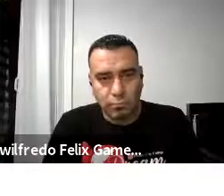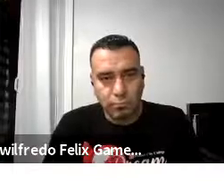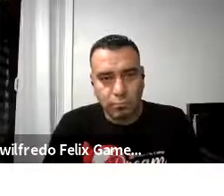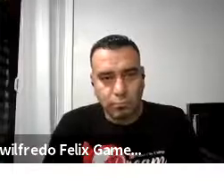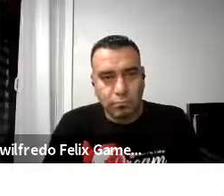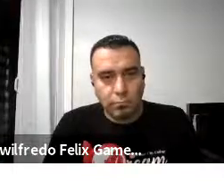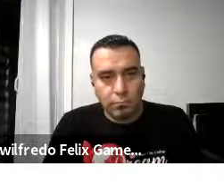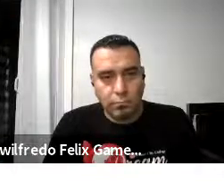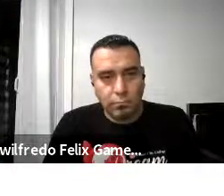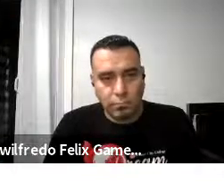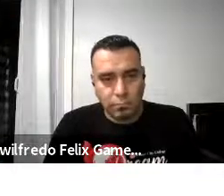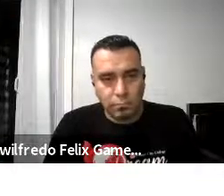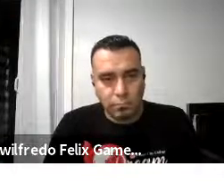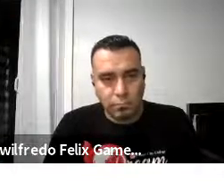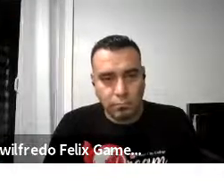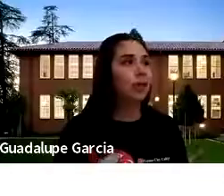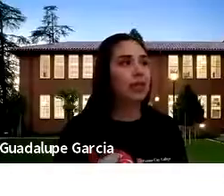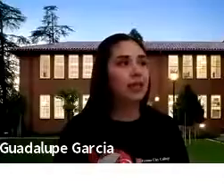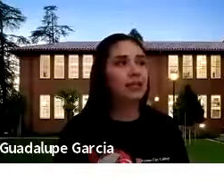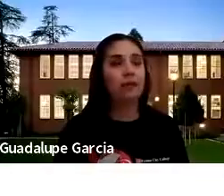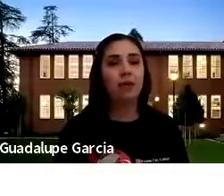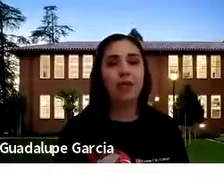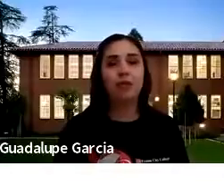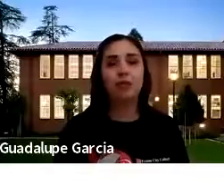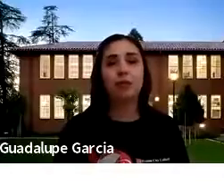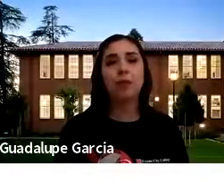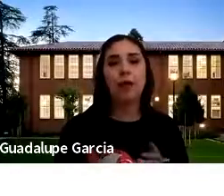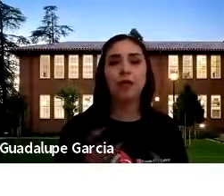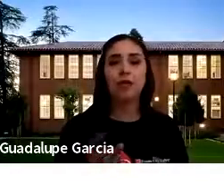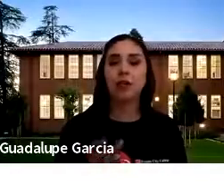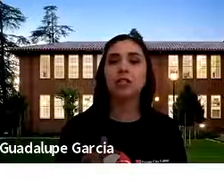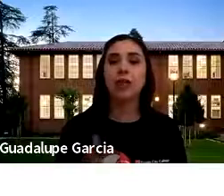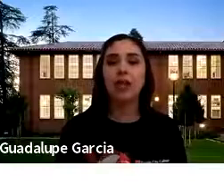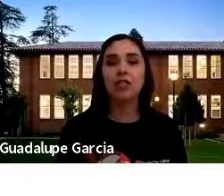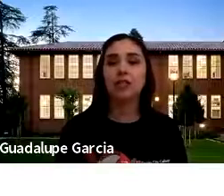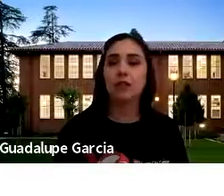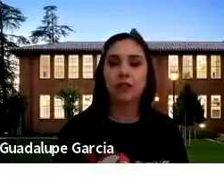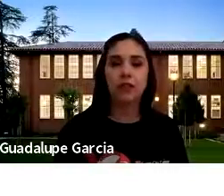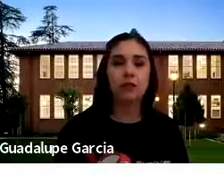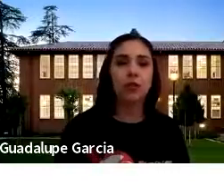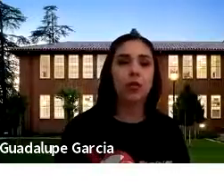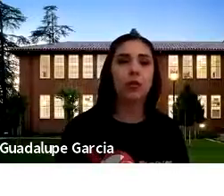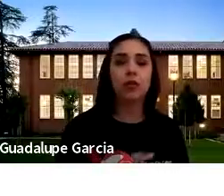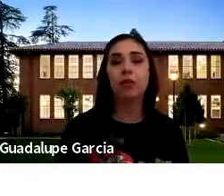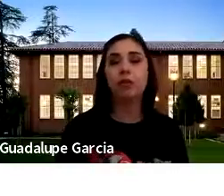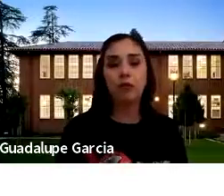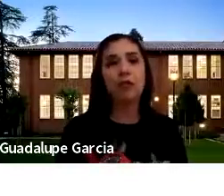terminology that we use. So with this, I would like to provide you a short explanation of the difference between three of the most